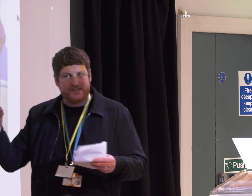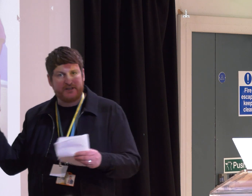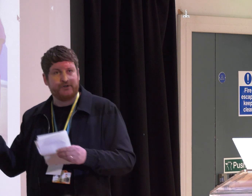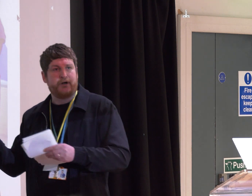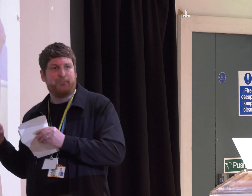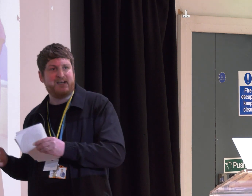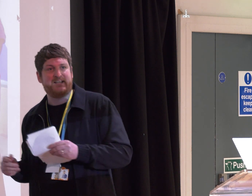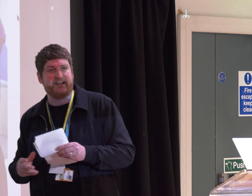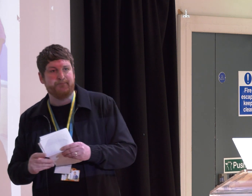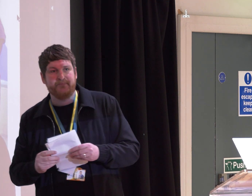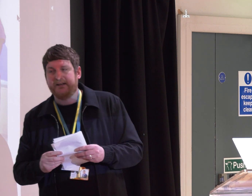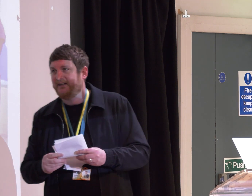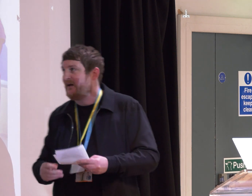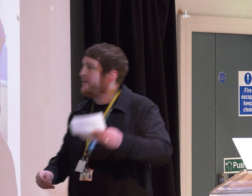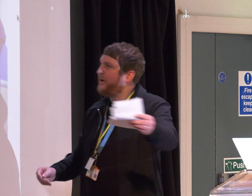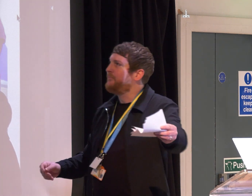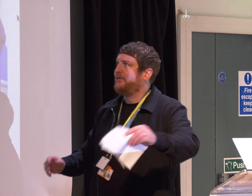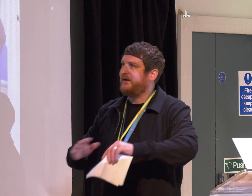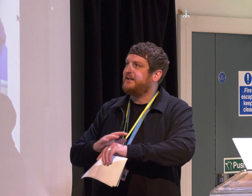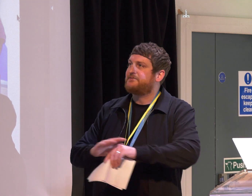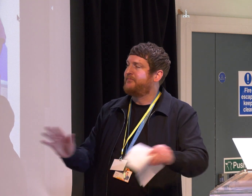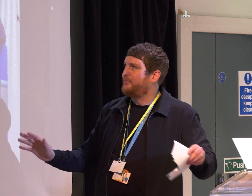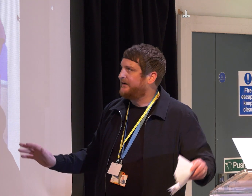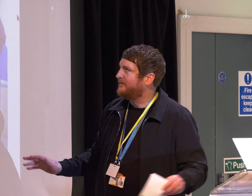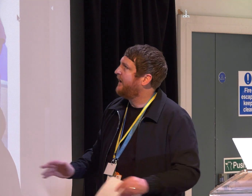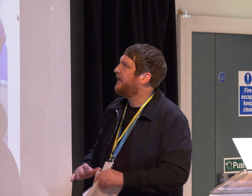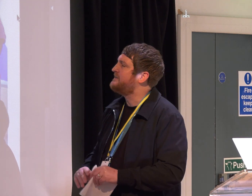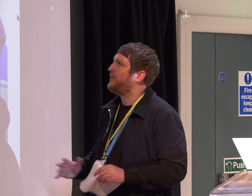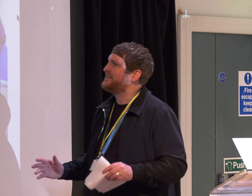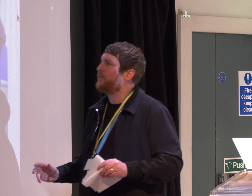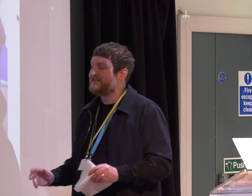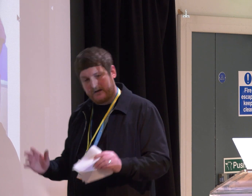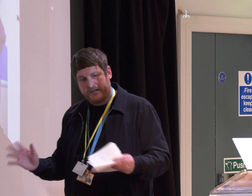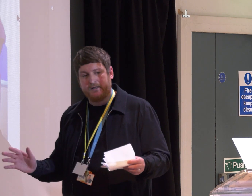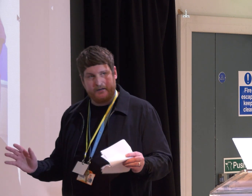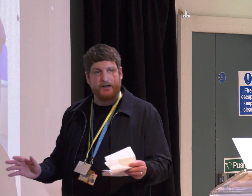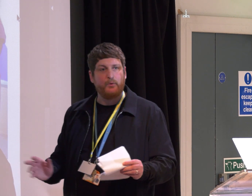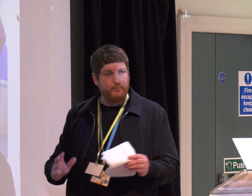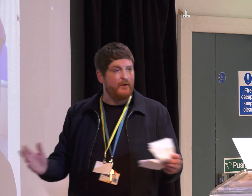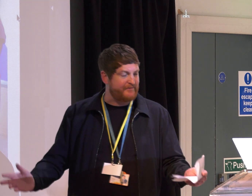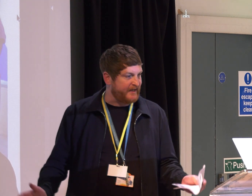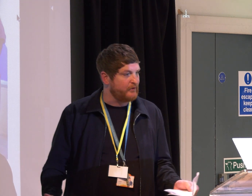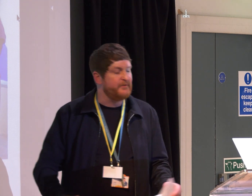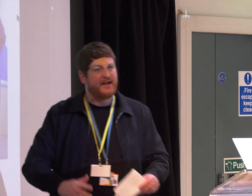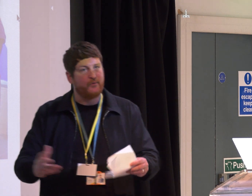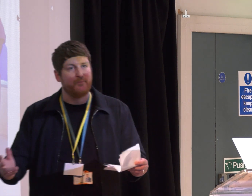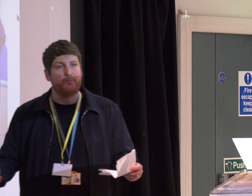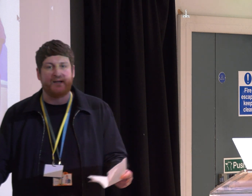and literally couldn't comprehend him. Now Bob, in his brilliant diplomatic way, said, okay, okay, we, we'll have an outcome and